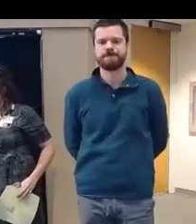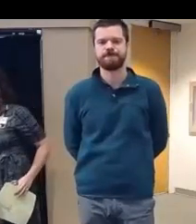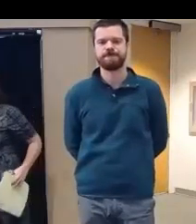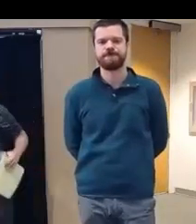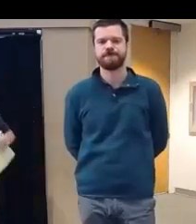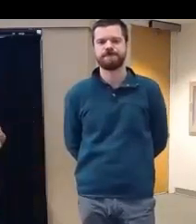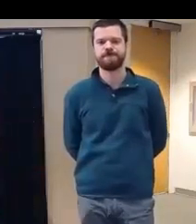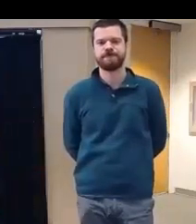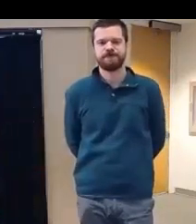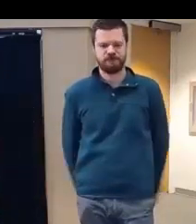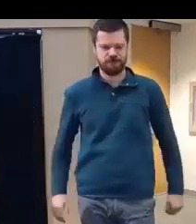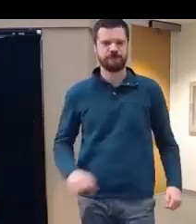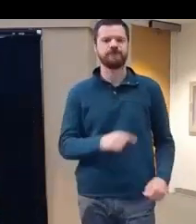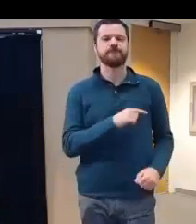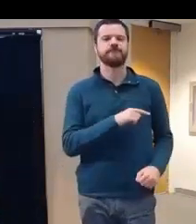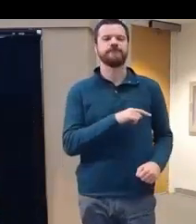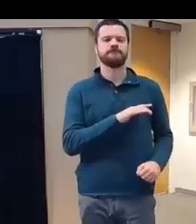okay